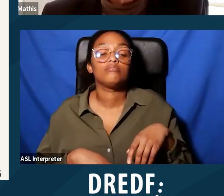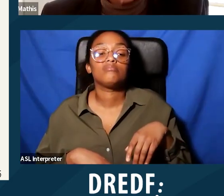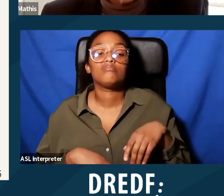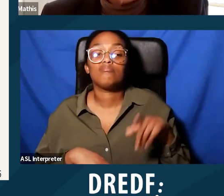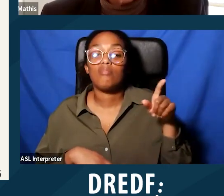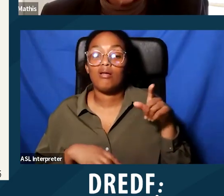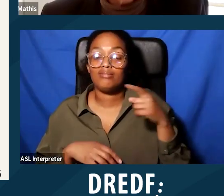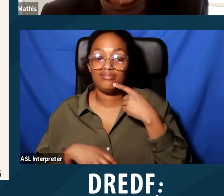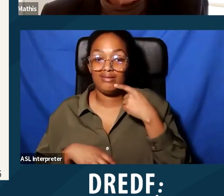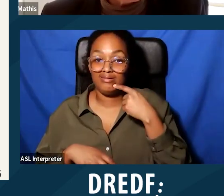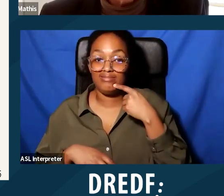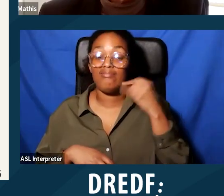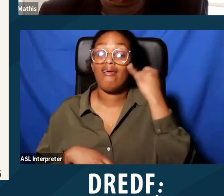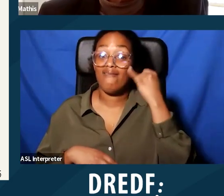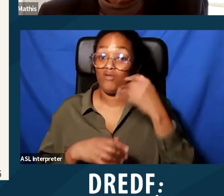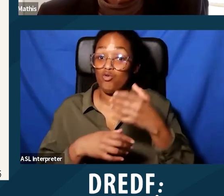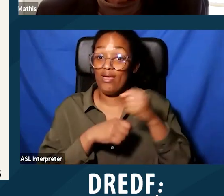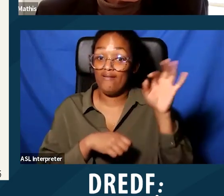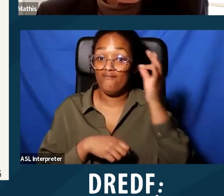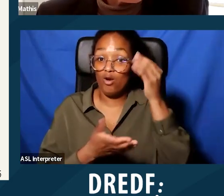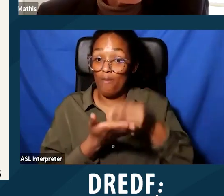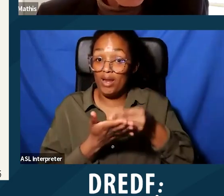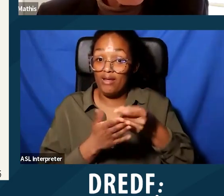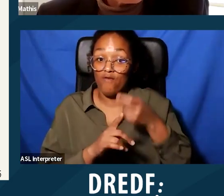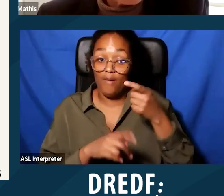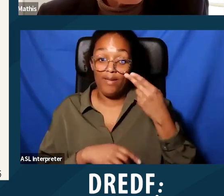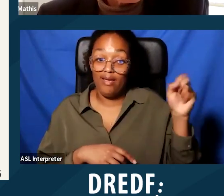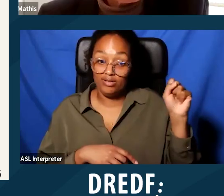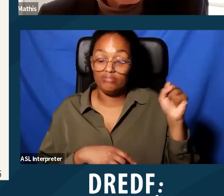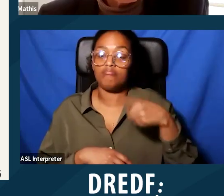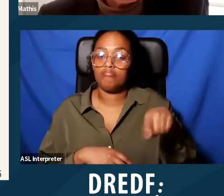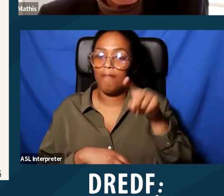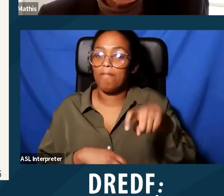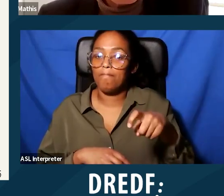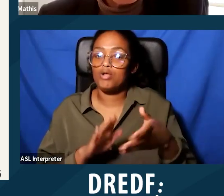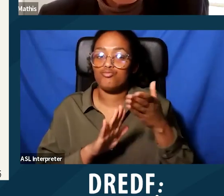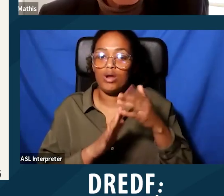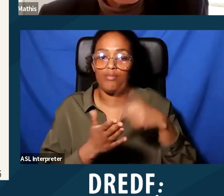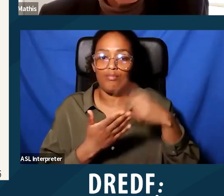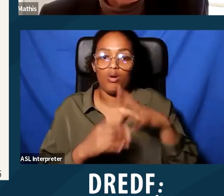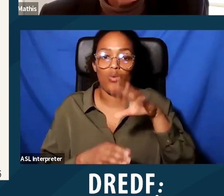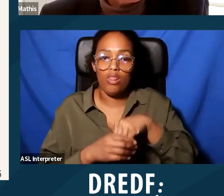integration mandate cases ‑‑ but states and others that get federal money from HHS have